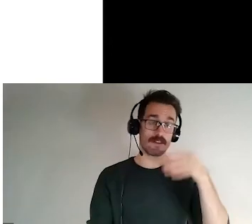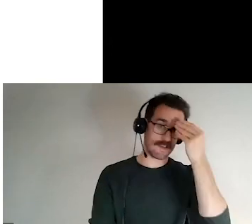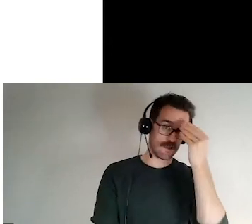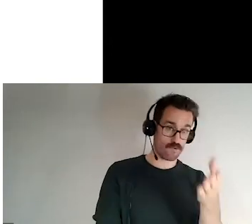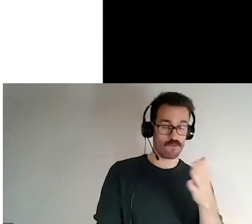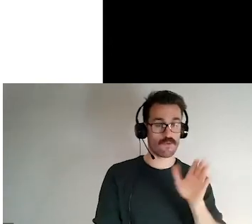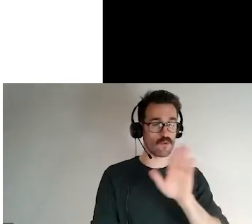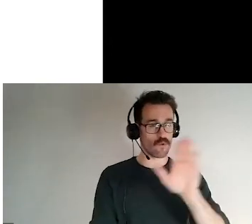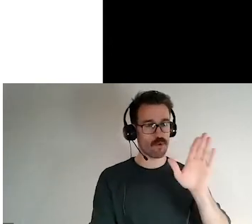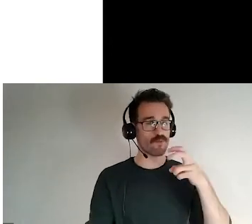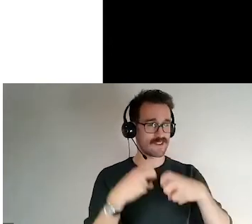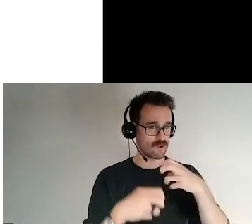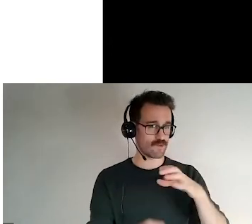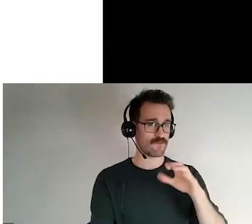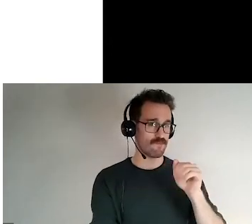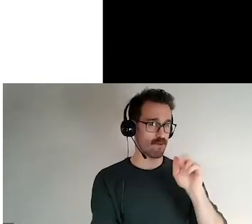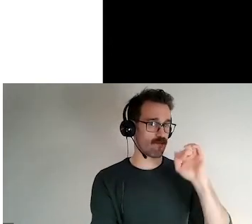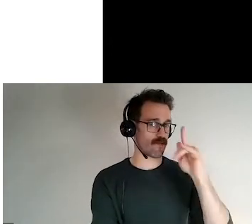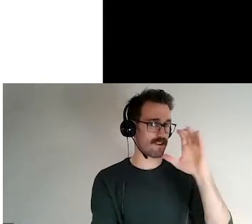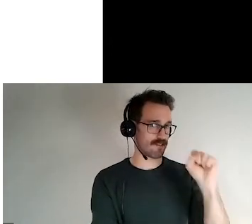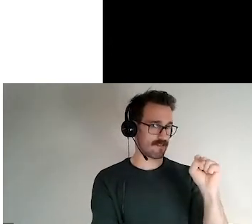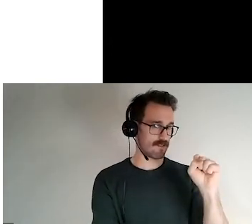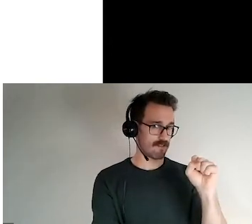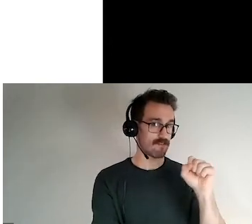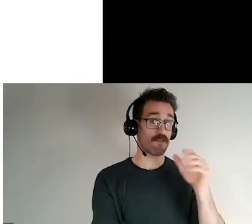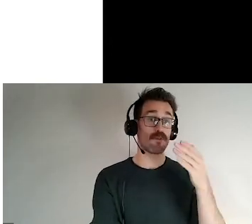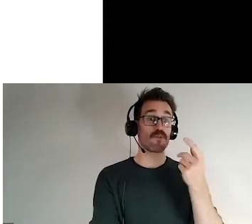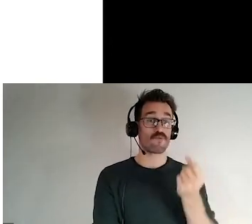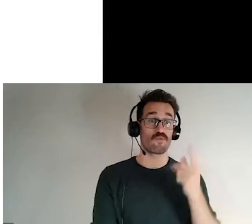a matter of providing employees with tools to think through that decision themselves.